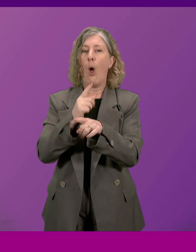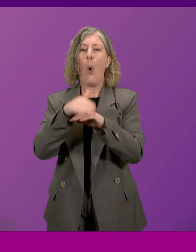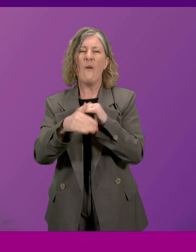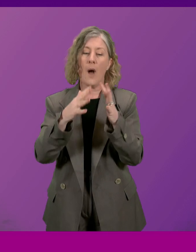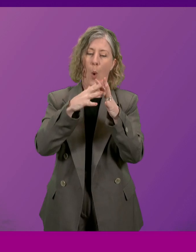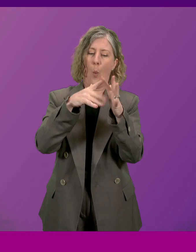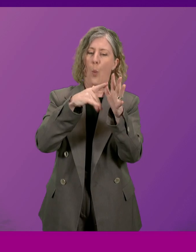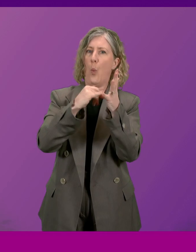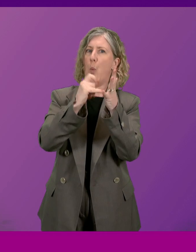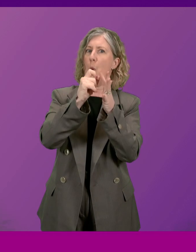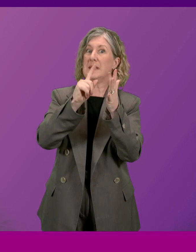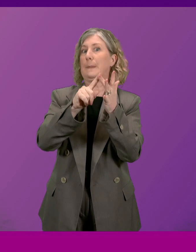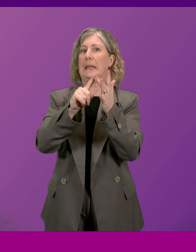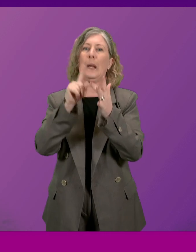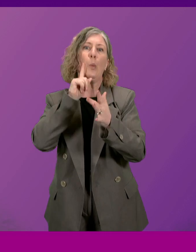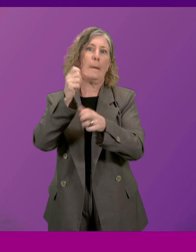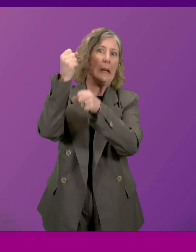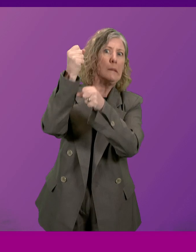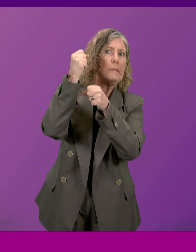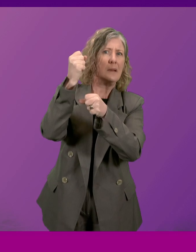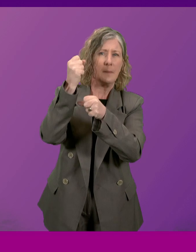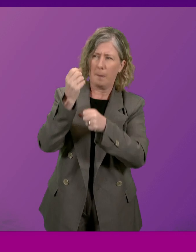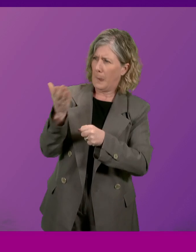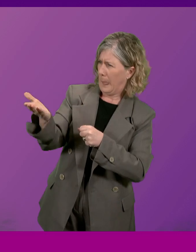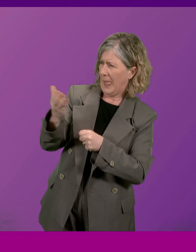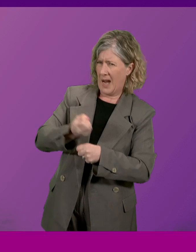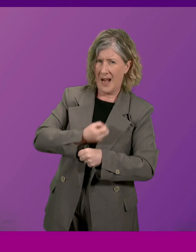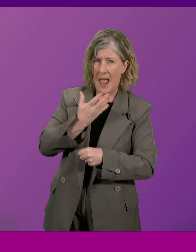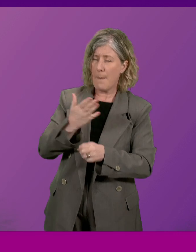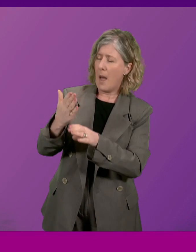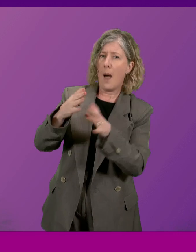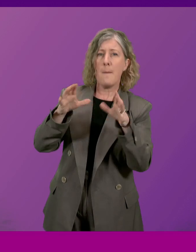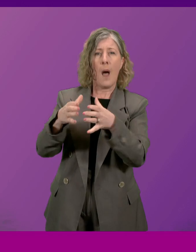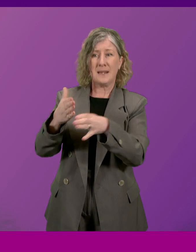women—women against state pension inequality. Before the election, the Labour Party promised